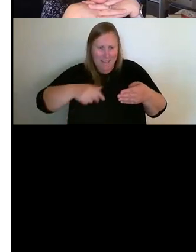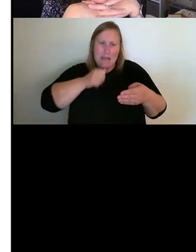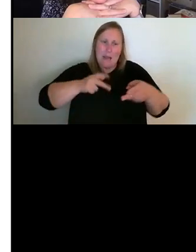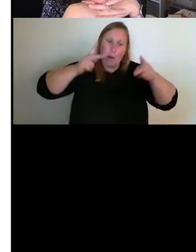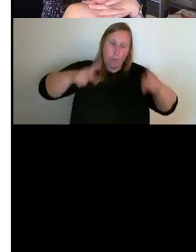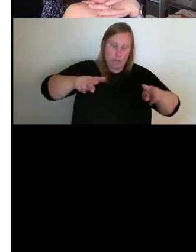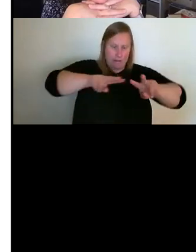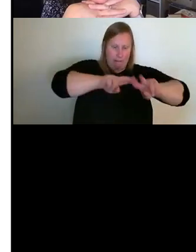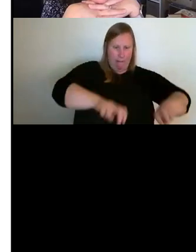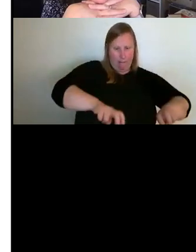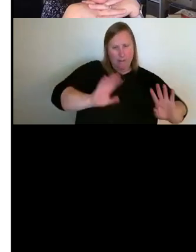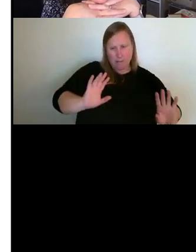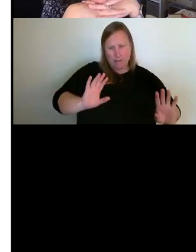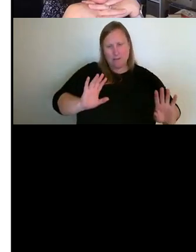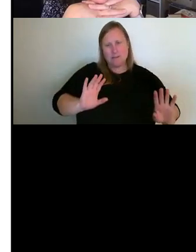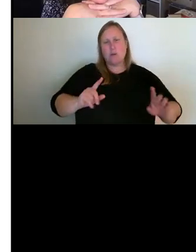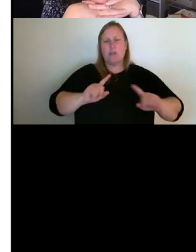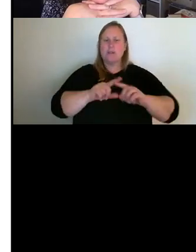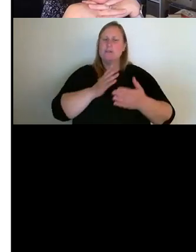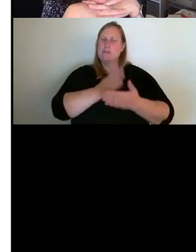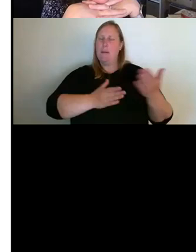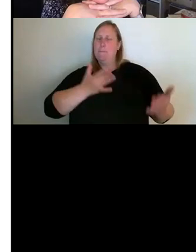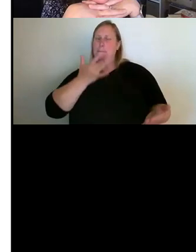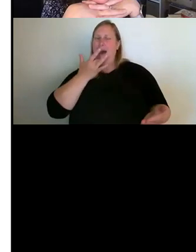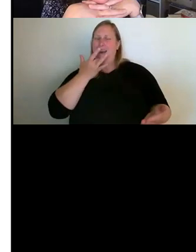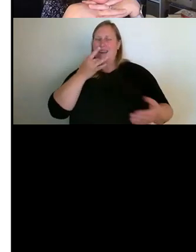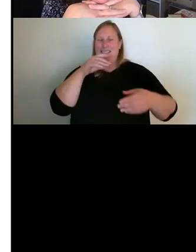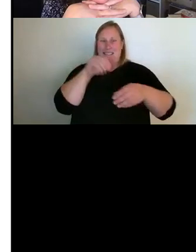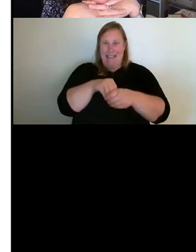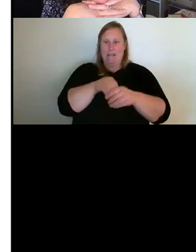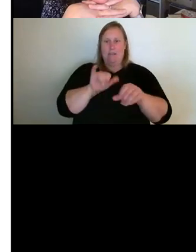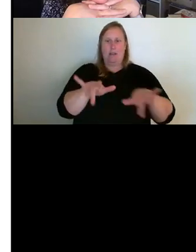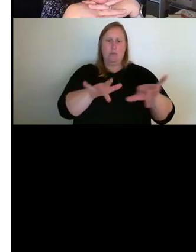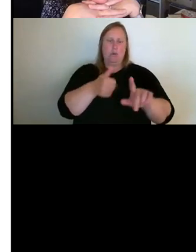there is a bias.